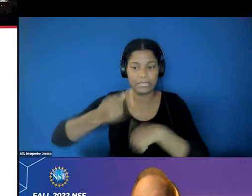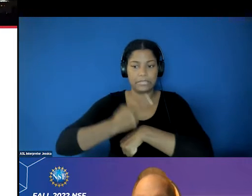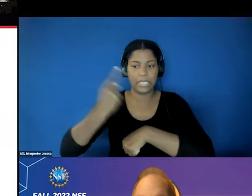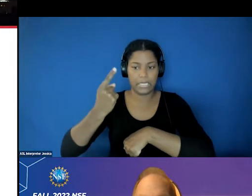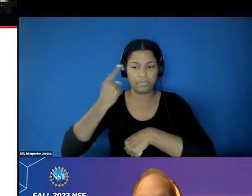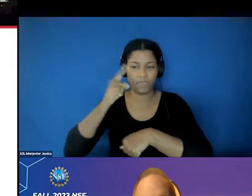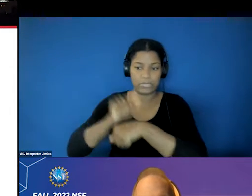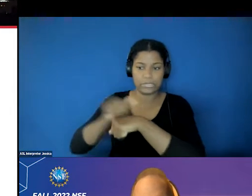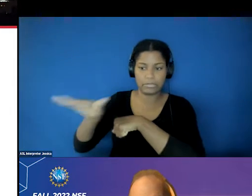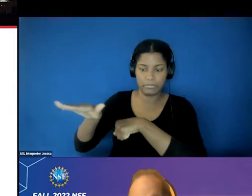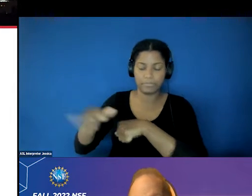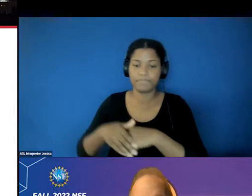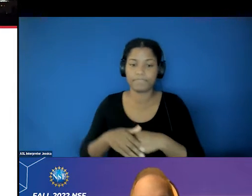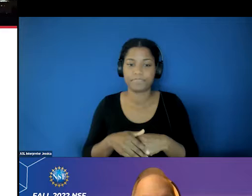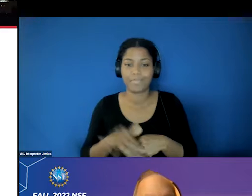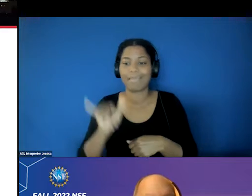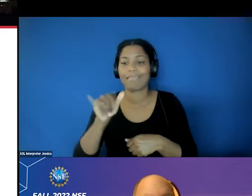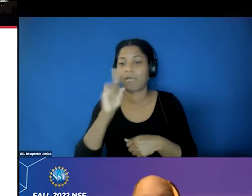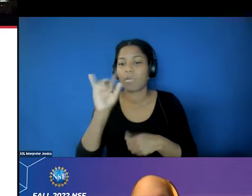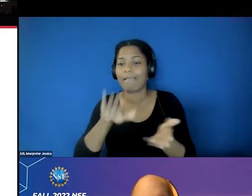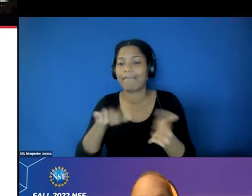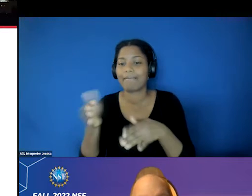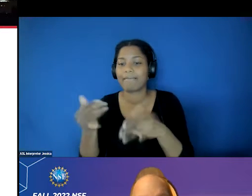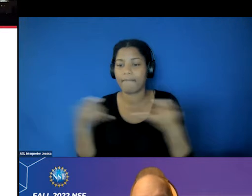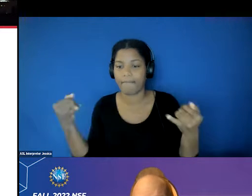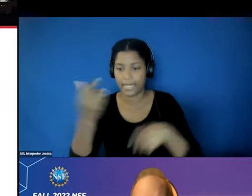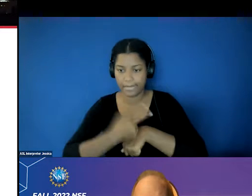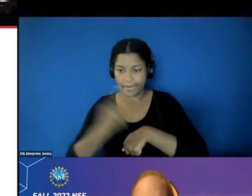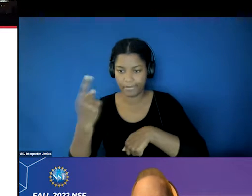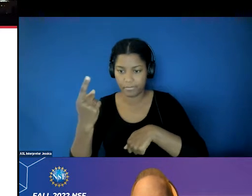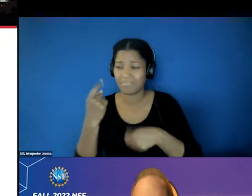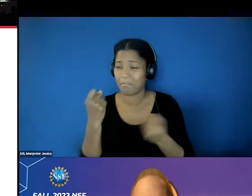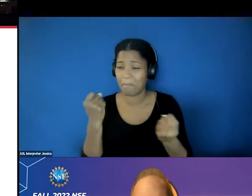effectively is a deadline date. And for many, many years the deadline date,